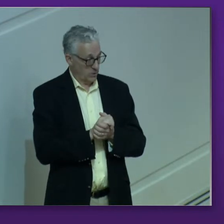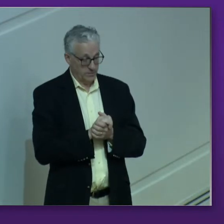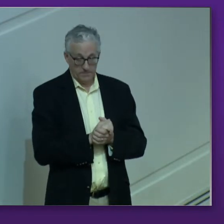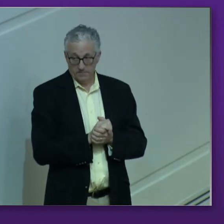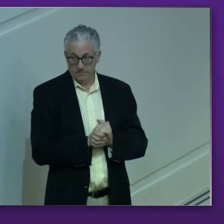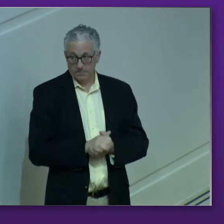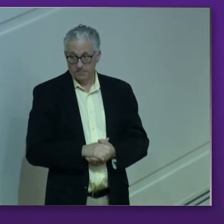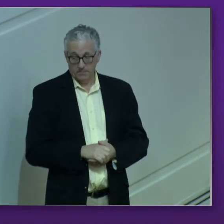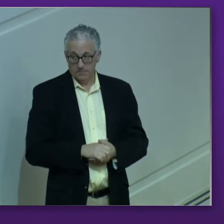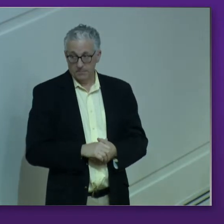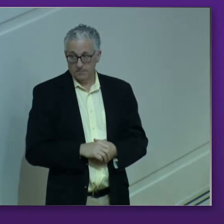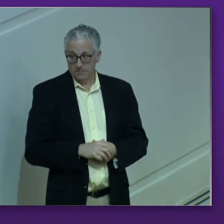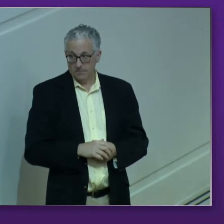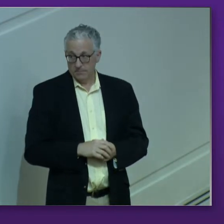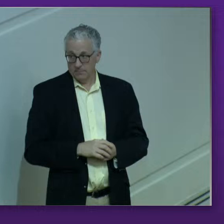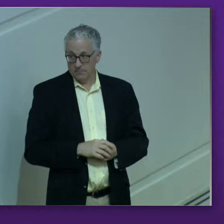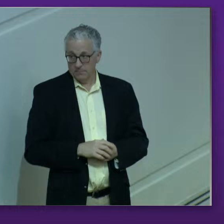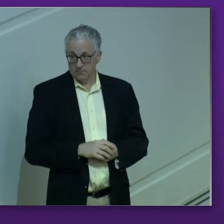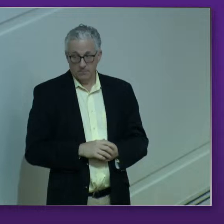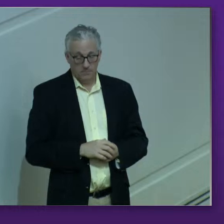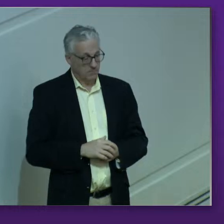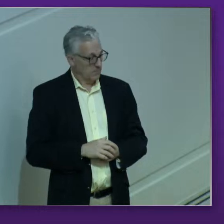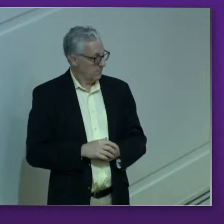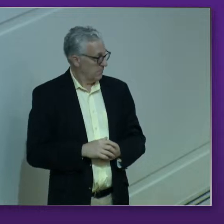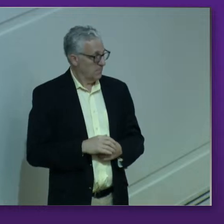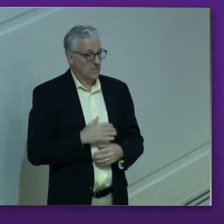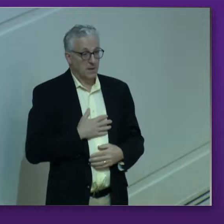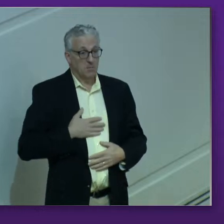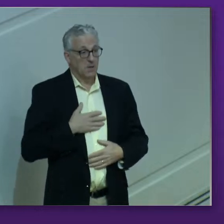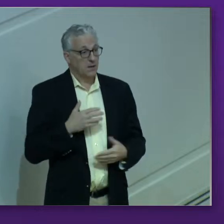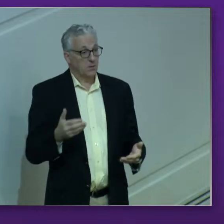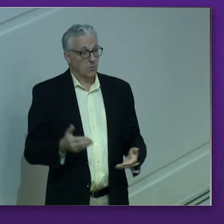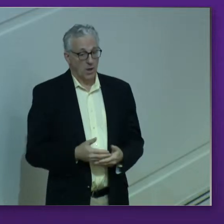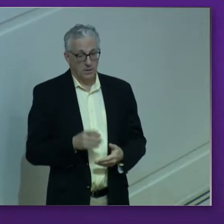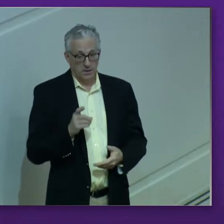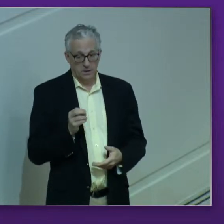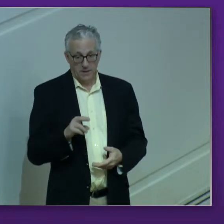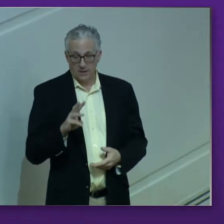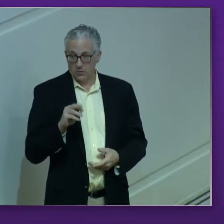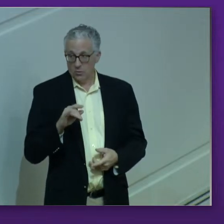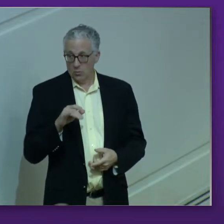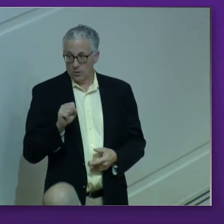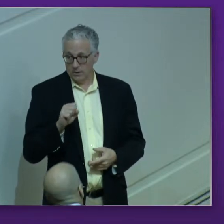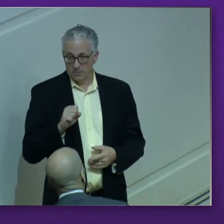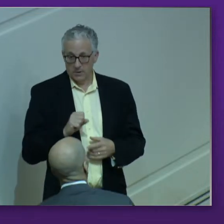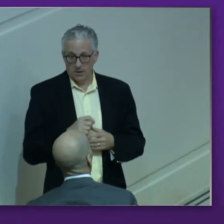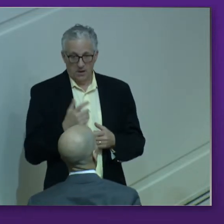CONGRATULATIONS TO ALL.